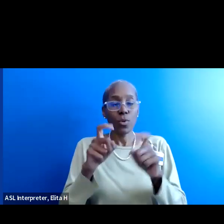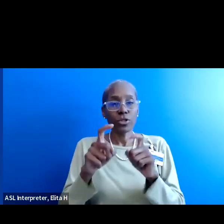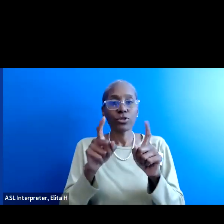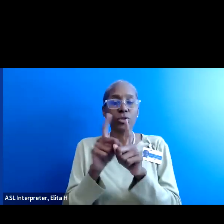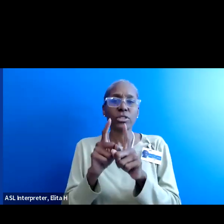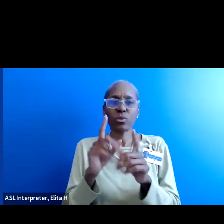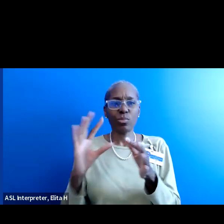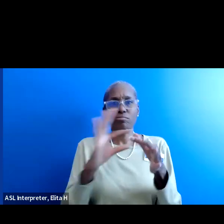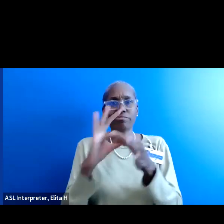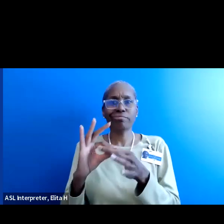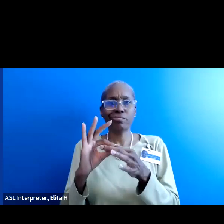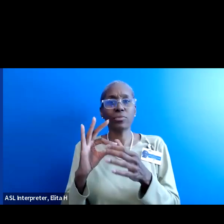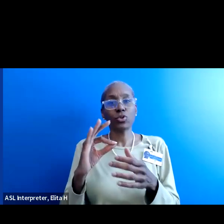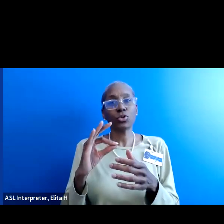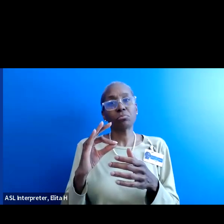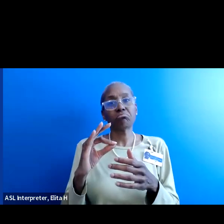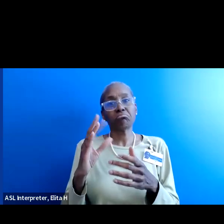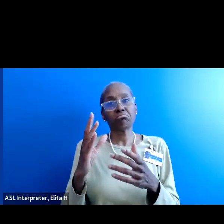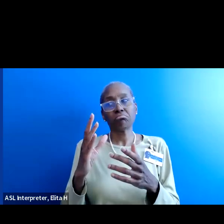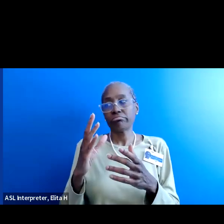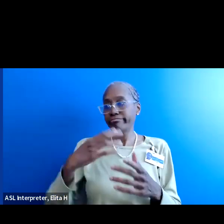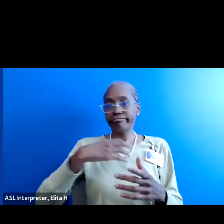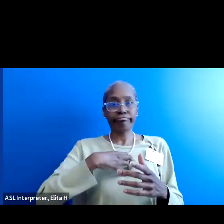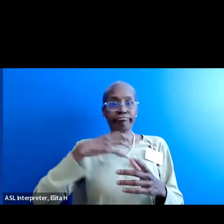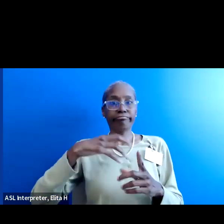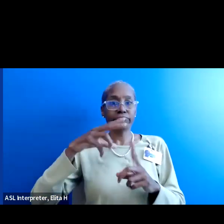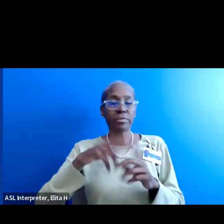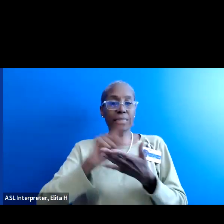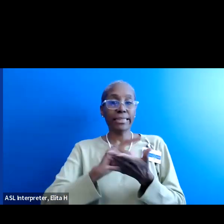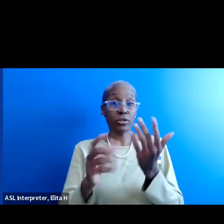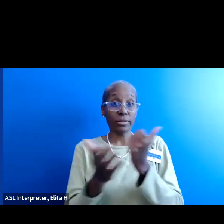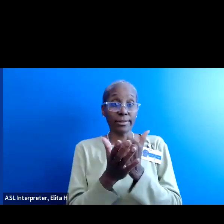were related to appeals or maybe even legal assistance to make sure you're getting the benefits you need.